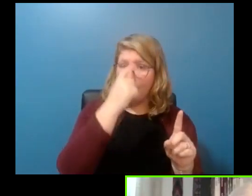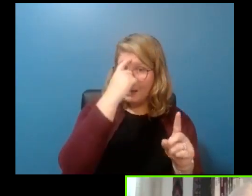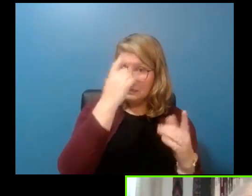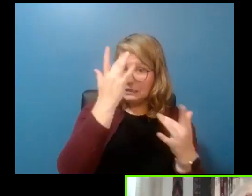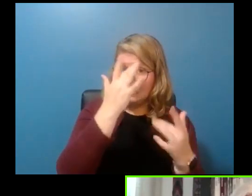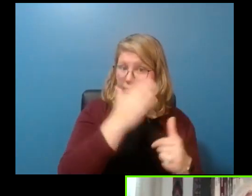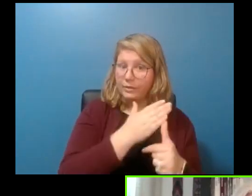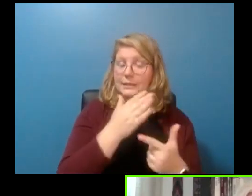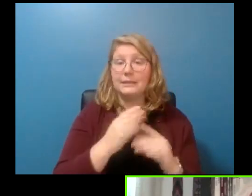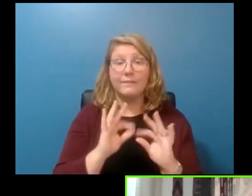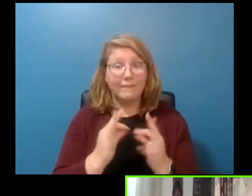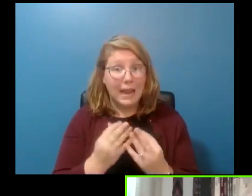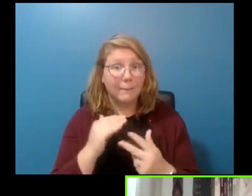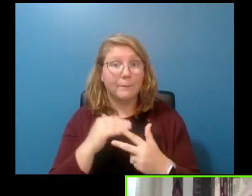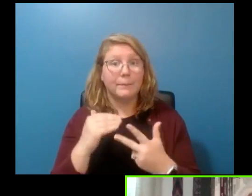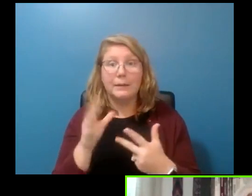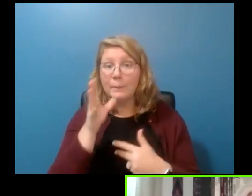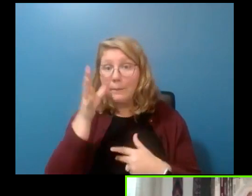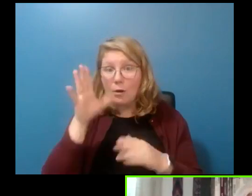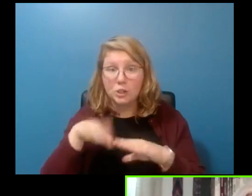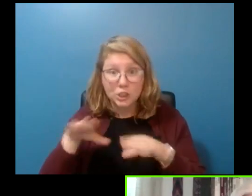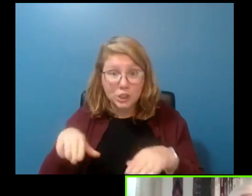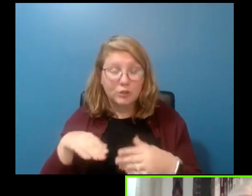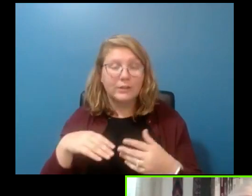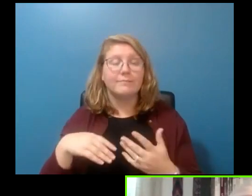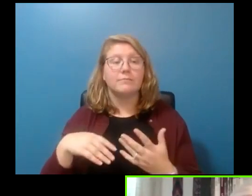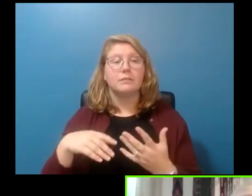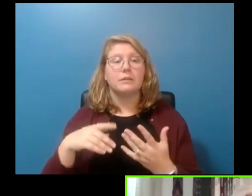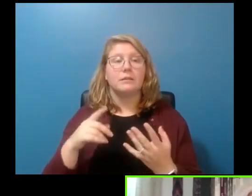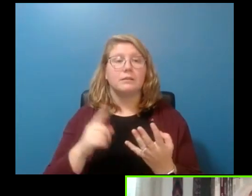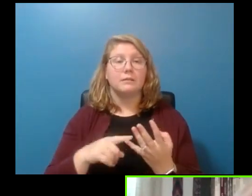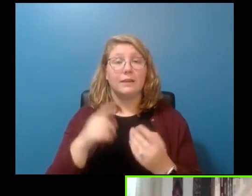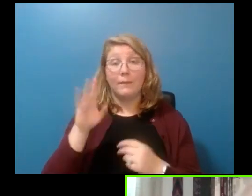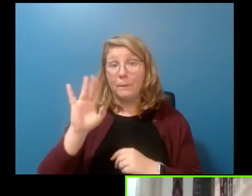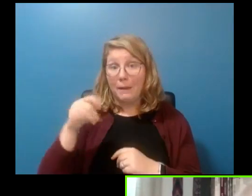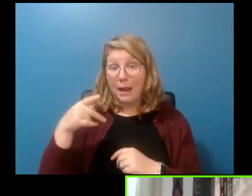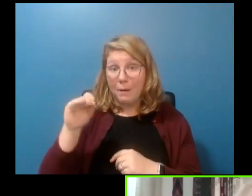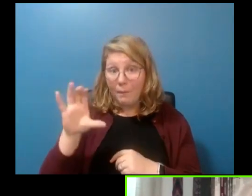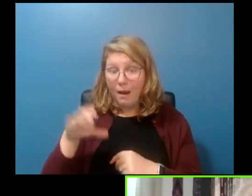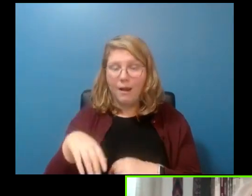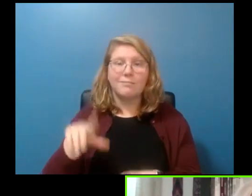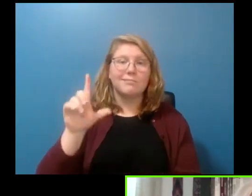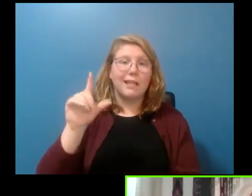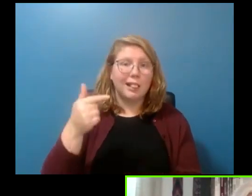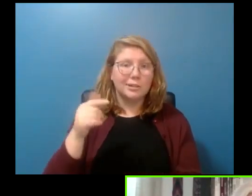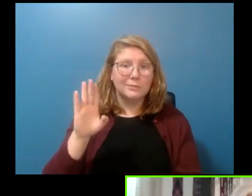that I think most people were worried the rates would go up in 2021. People are like well we're